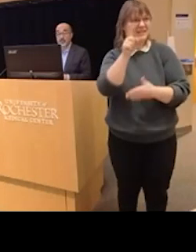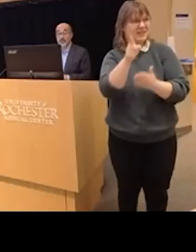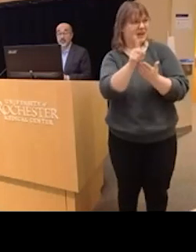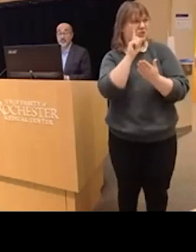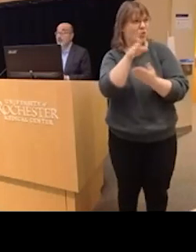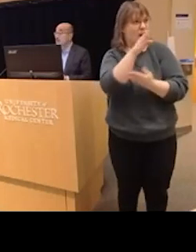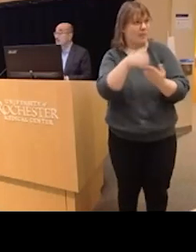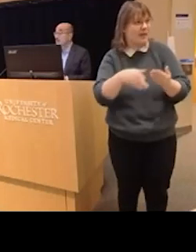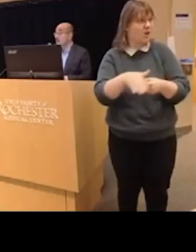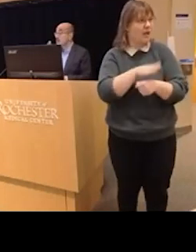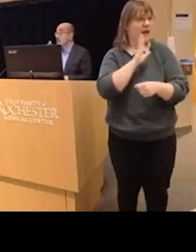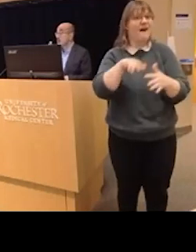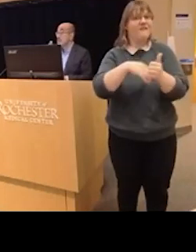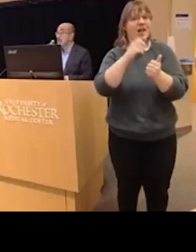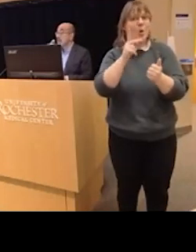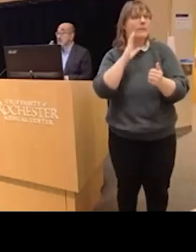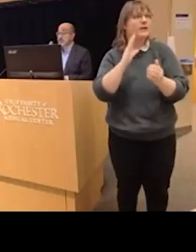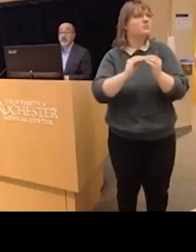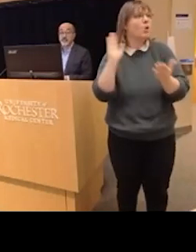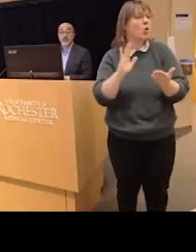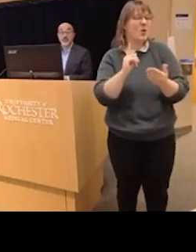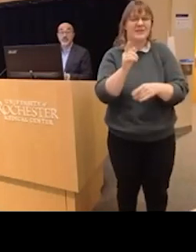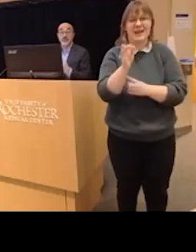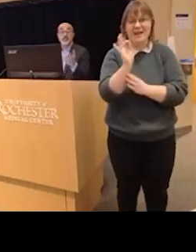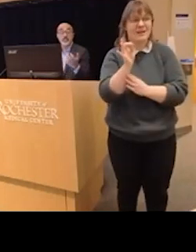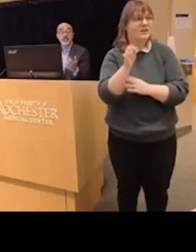complete and for fup surveys which are shorter it's 9 minutes to complete and I can say that